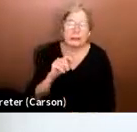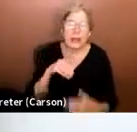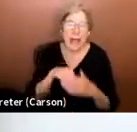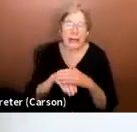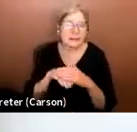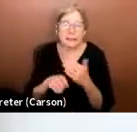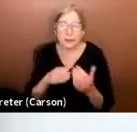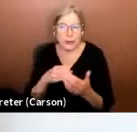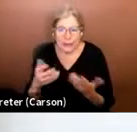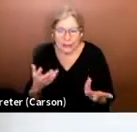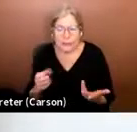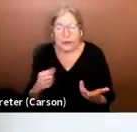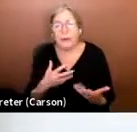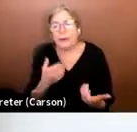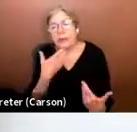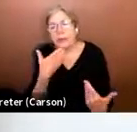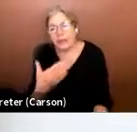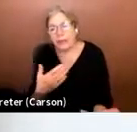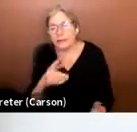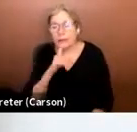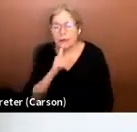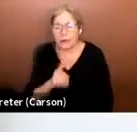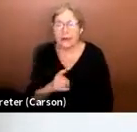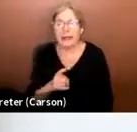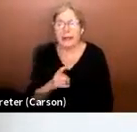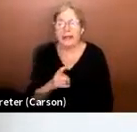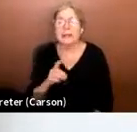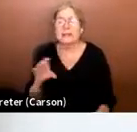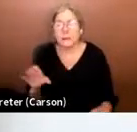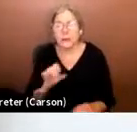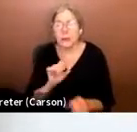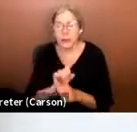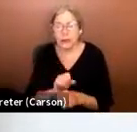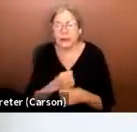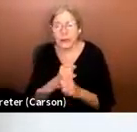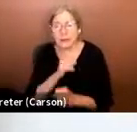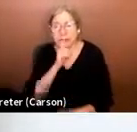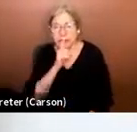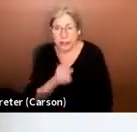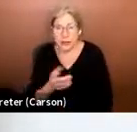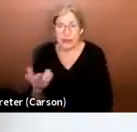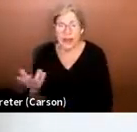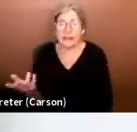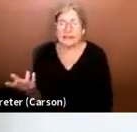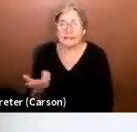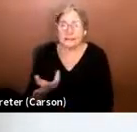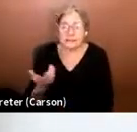just wanted to thank you for really putting in the effort and making sure that blind people have